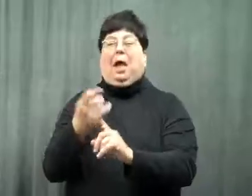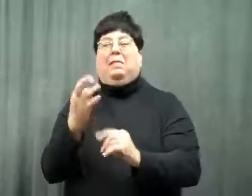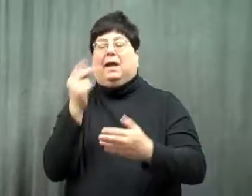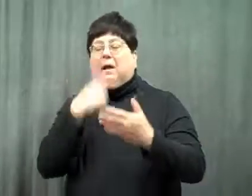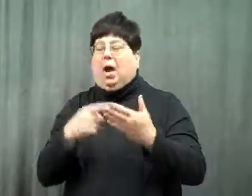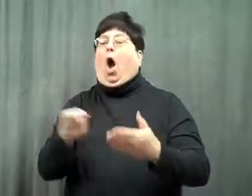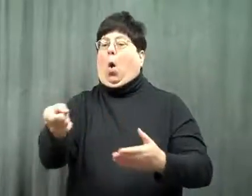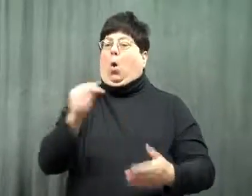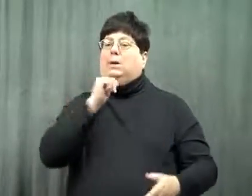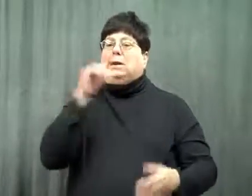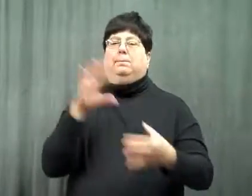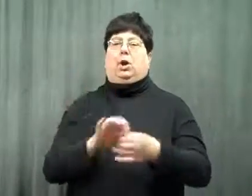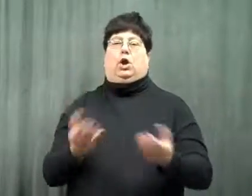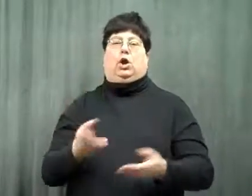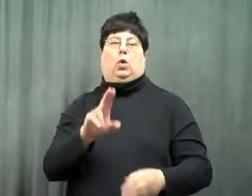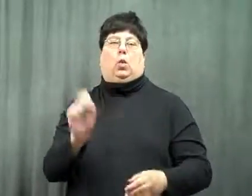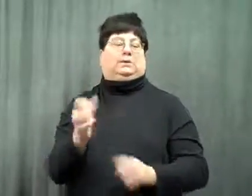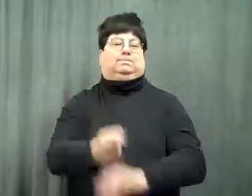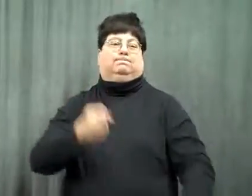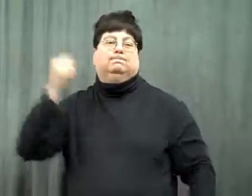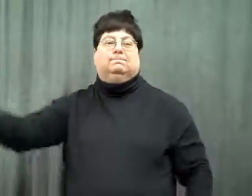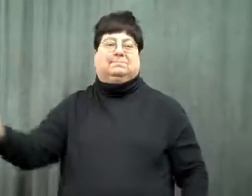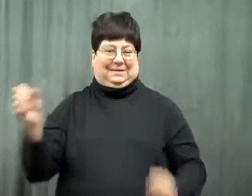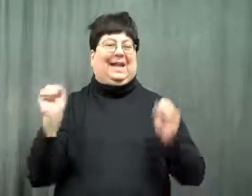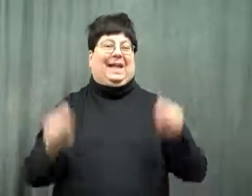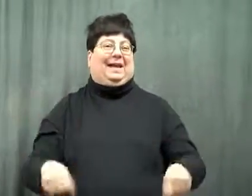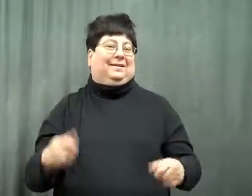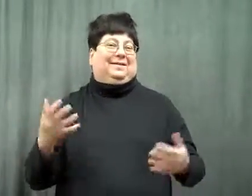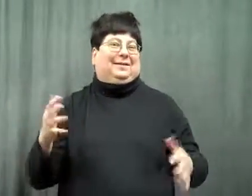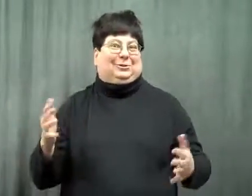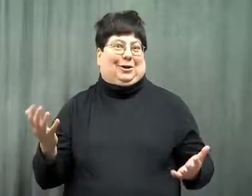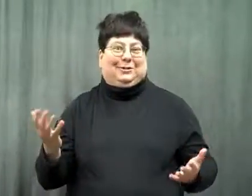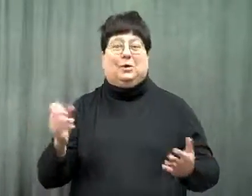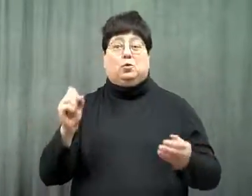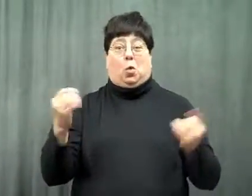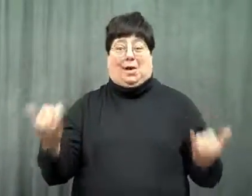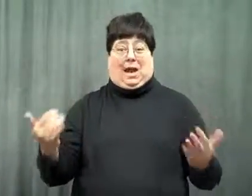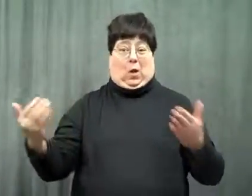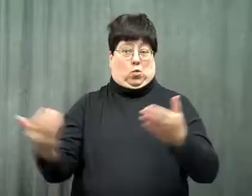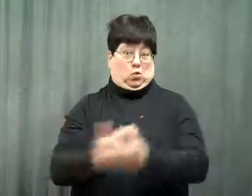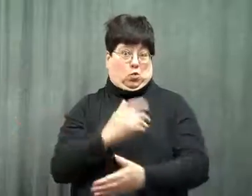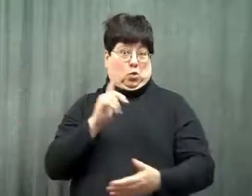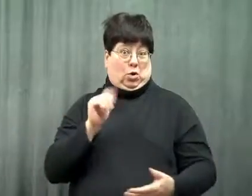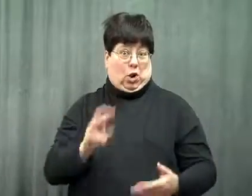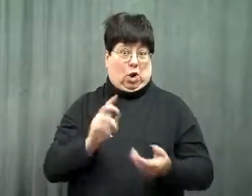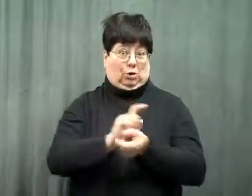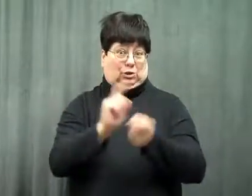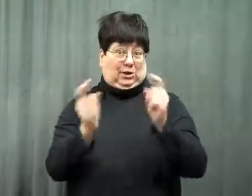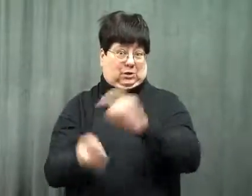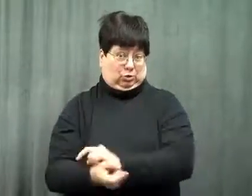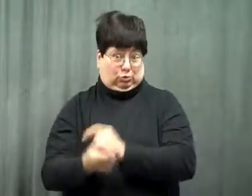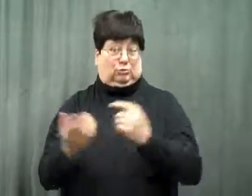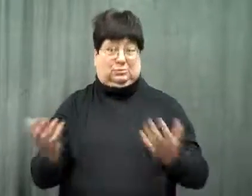Then their legal status could be checked, and they could be dealt with. The new law changes that.